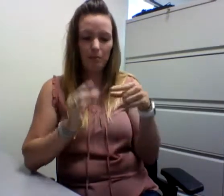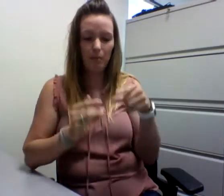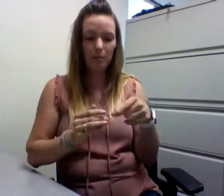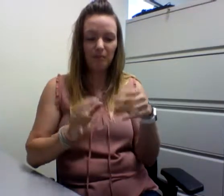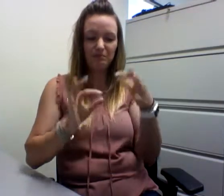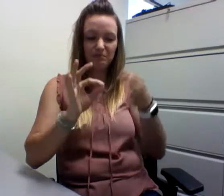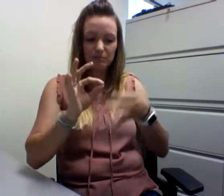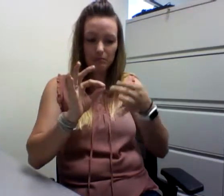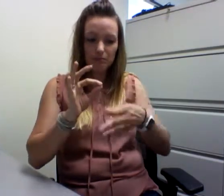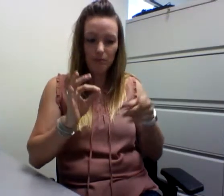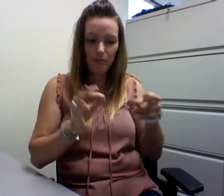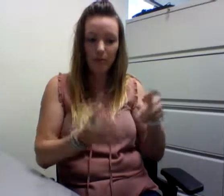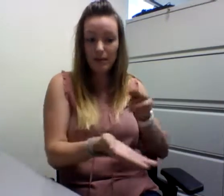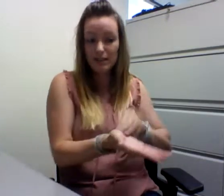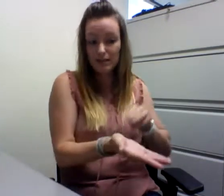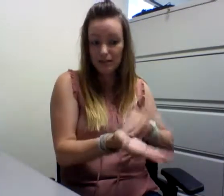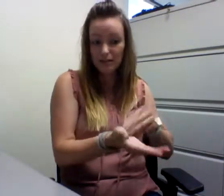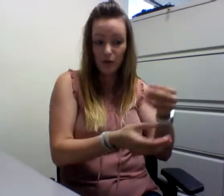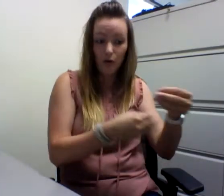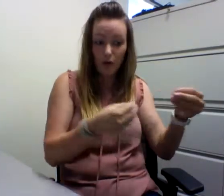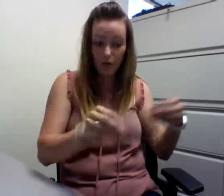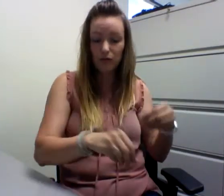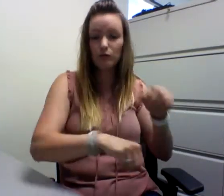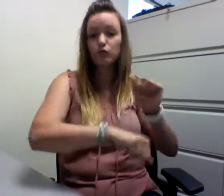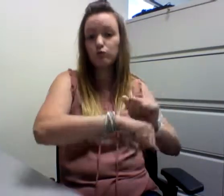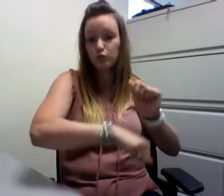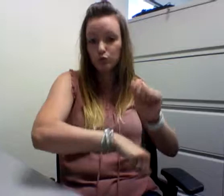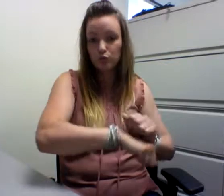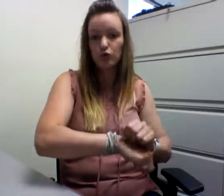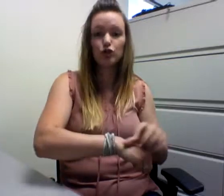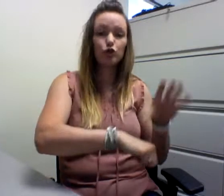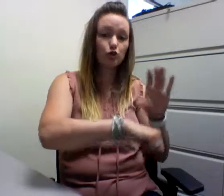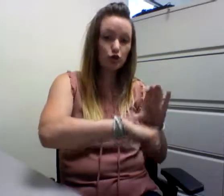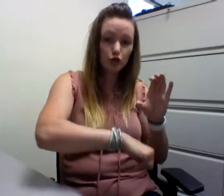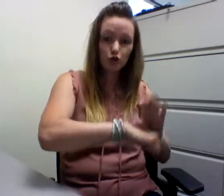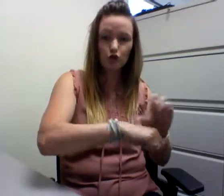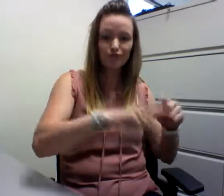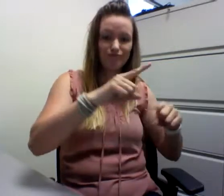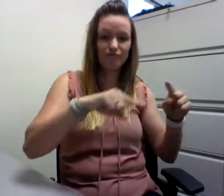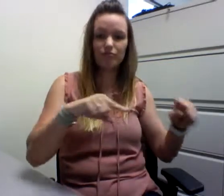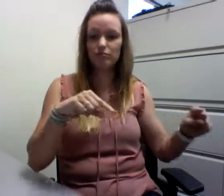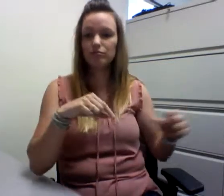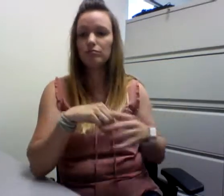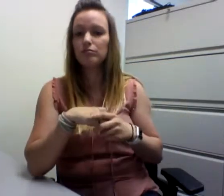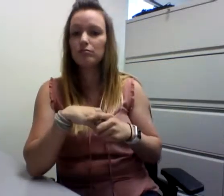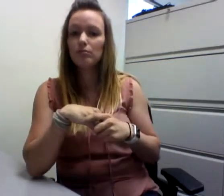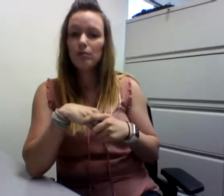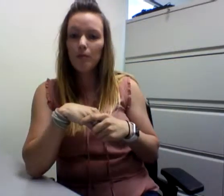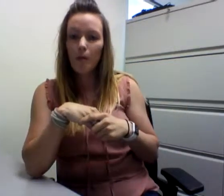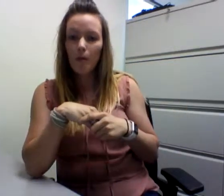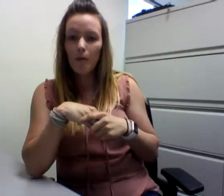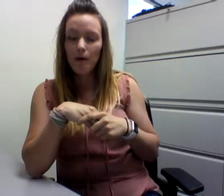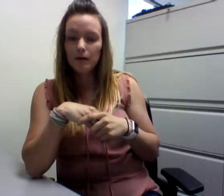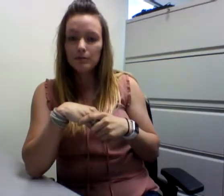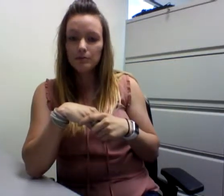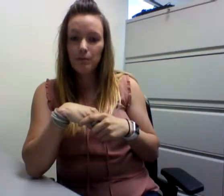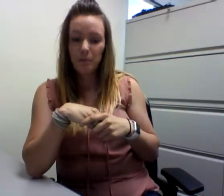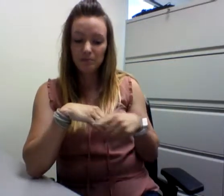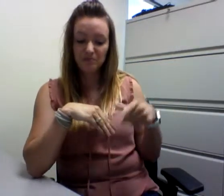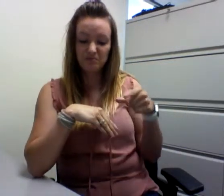for example, interpreting in the dr's office, for a work meeting, church services, etc.